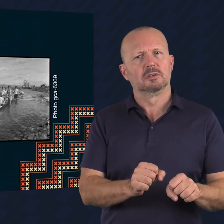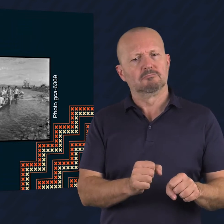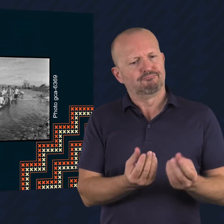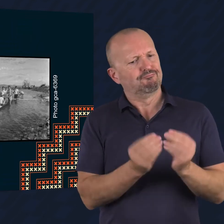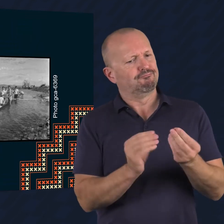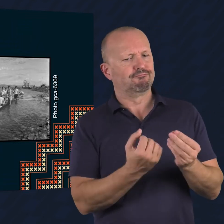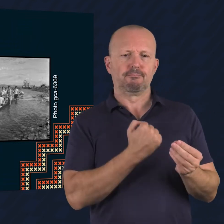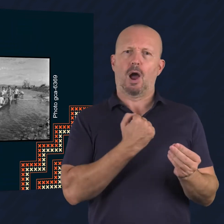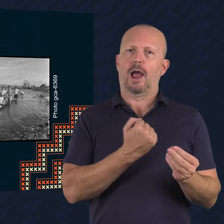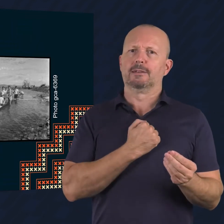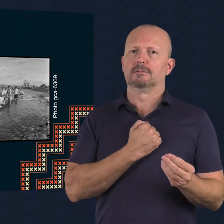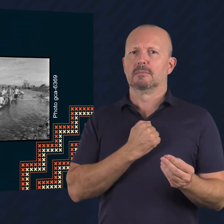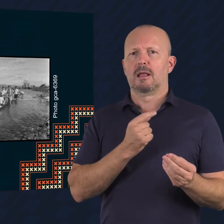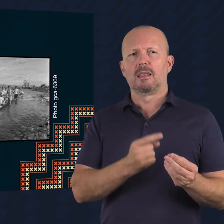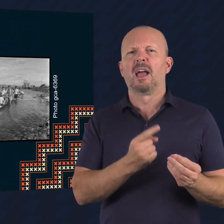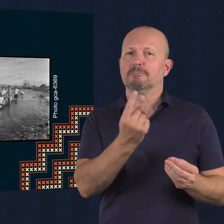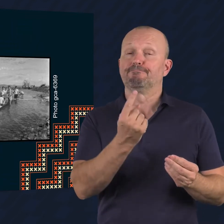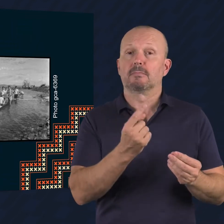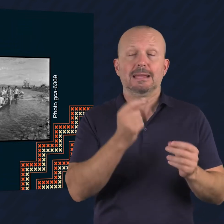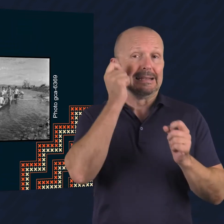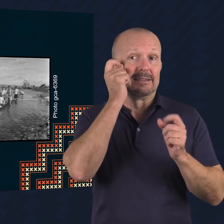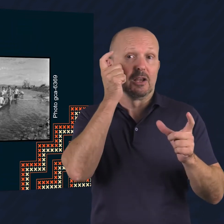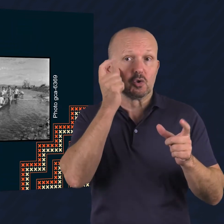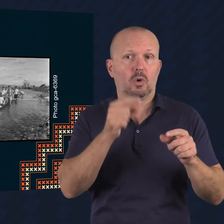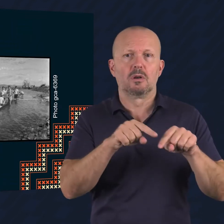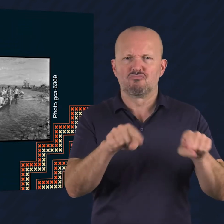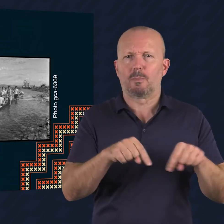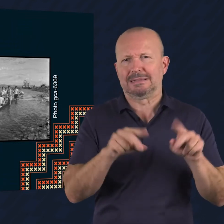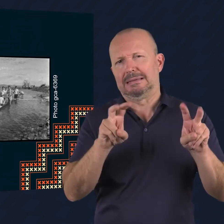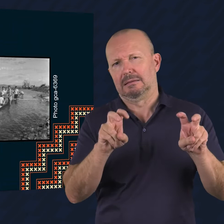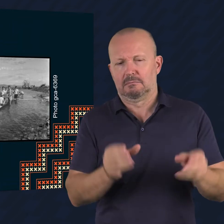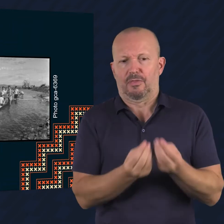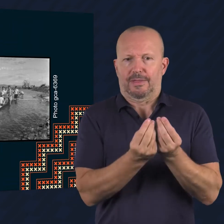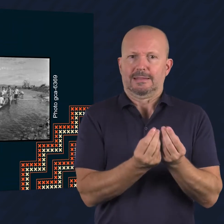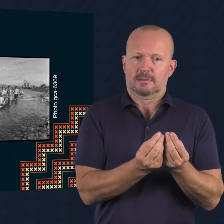and protect the individual creators' right to control, be associated with,